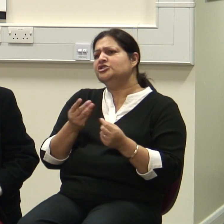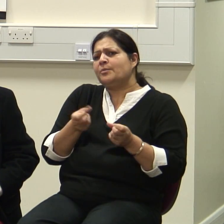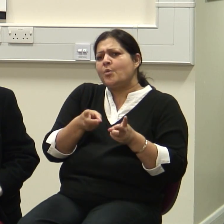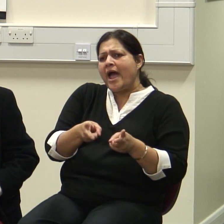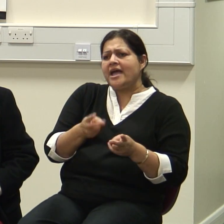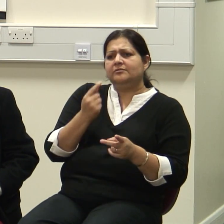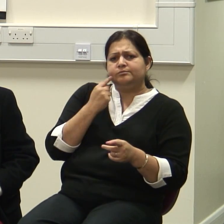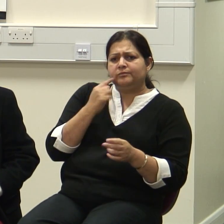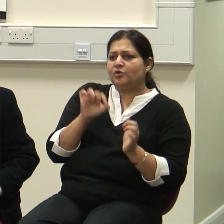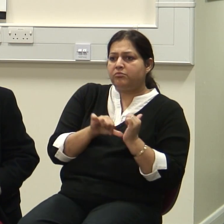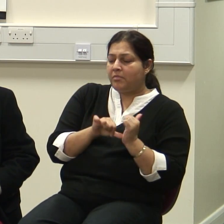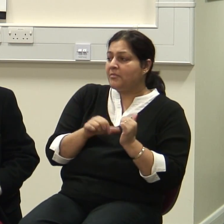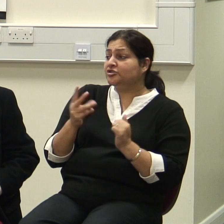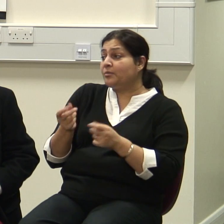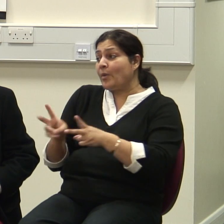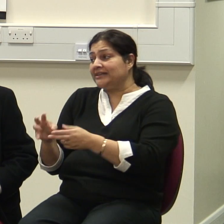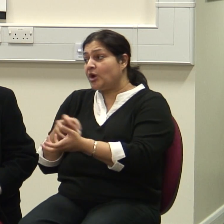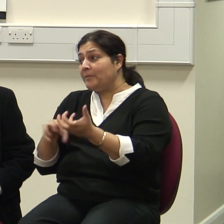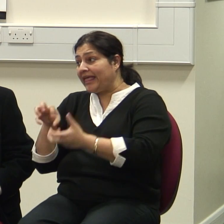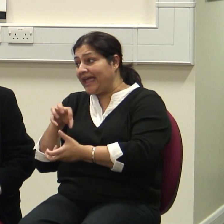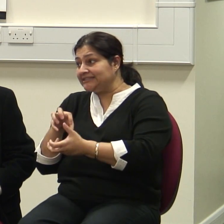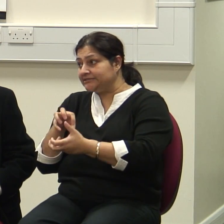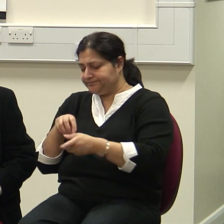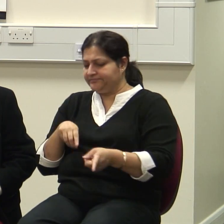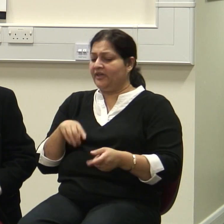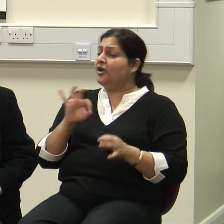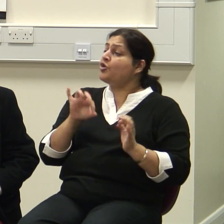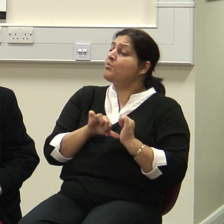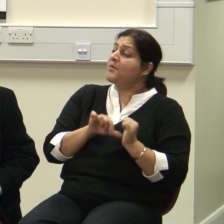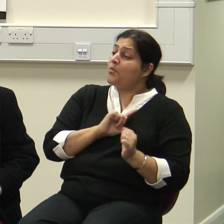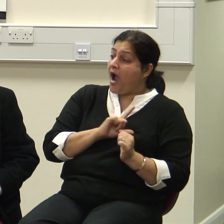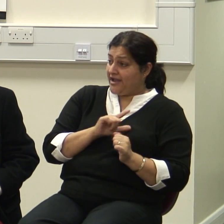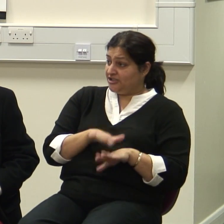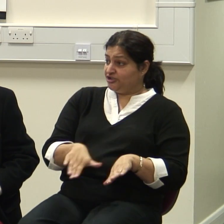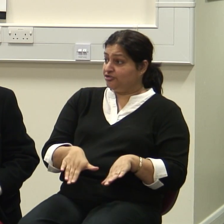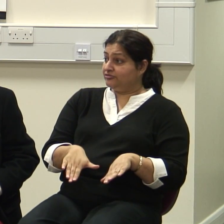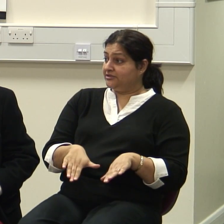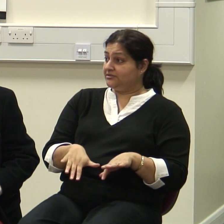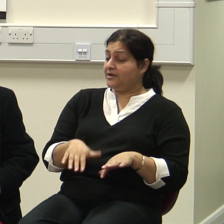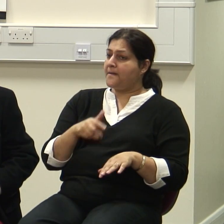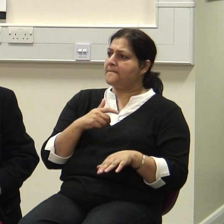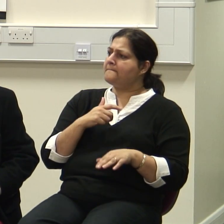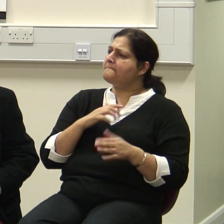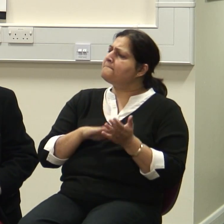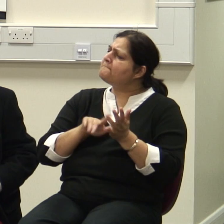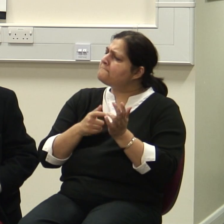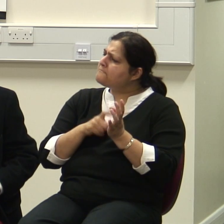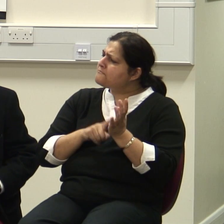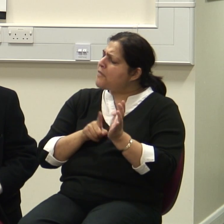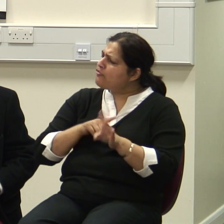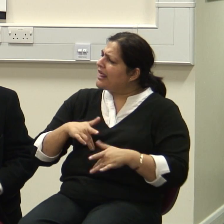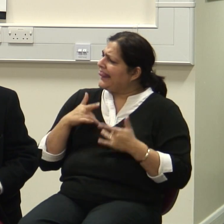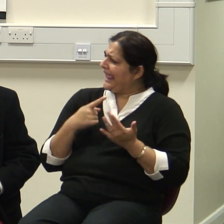no problem in the sense that children do not politically, morally speaking, deserve non-coercion,